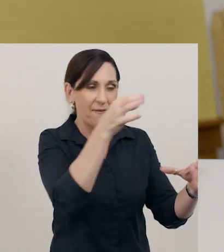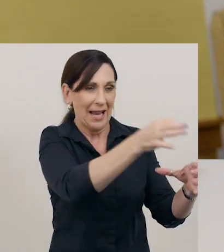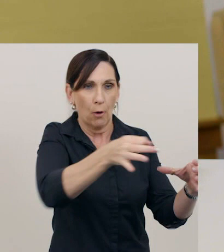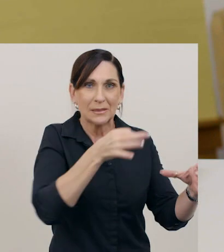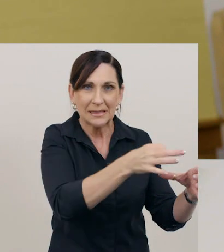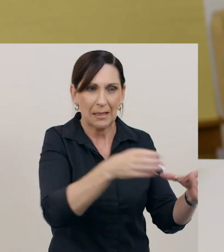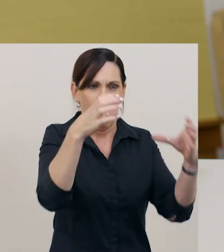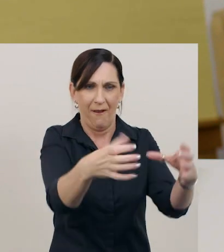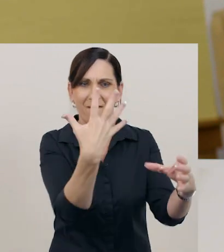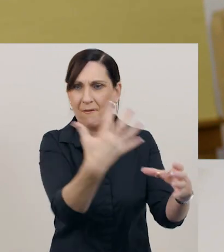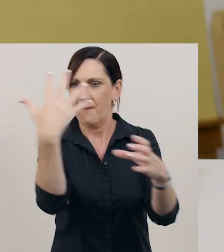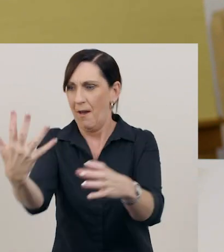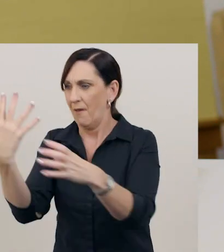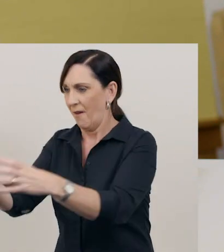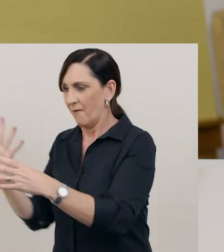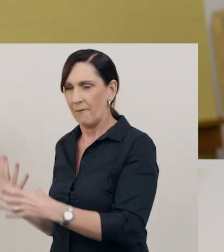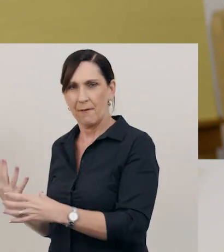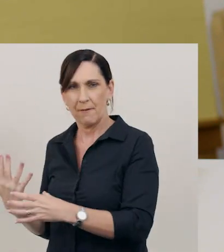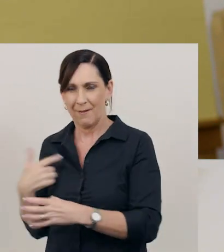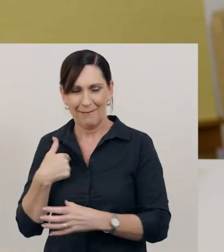But I do not know how many altogether.